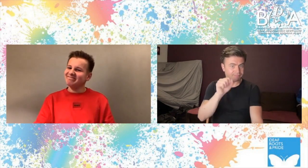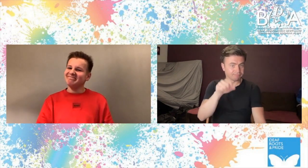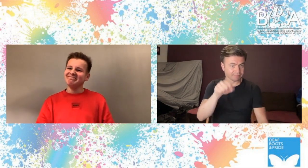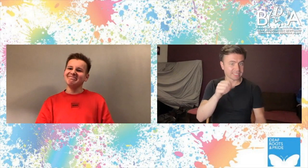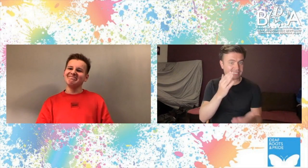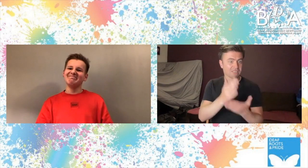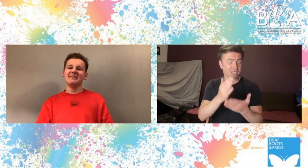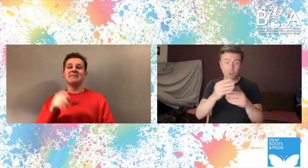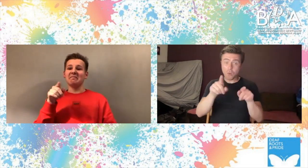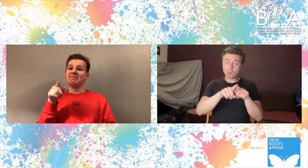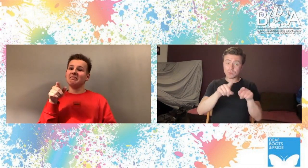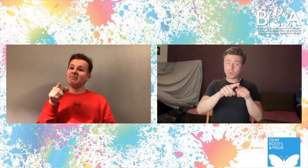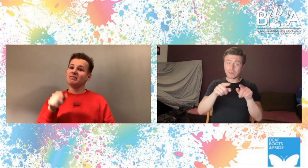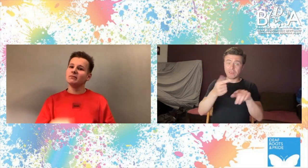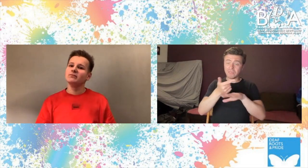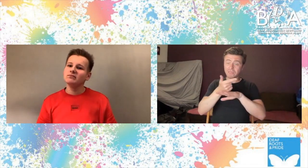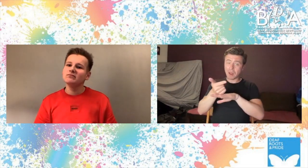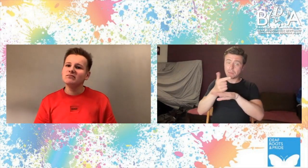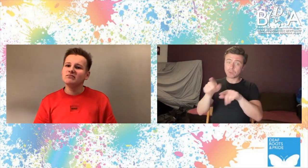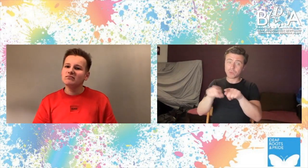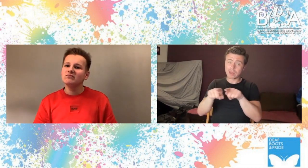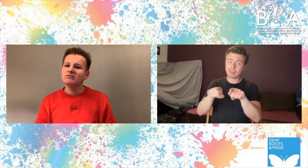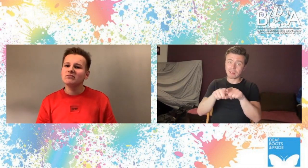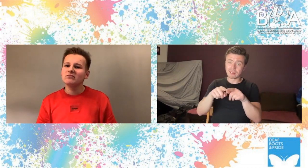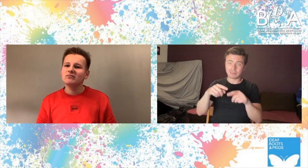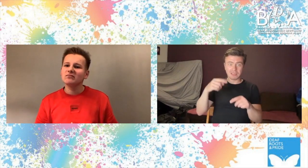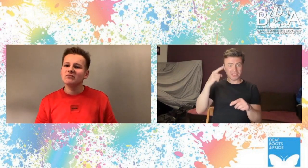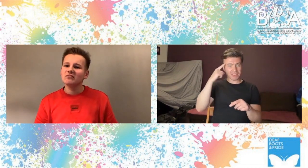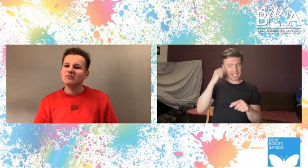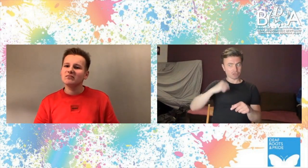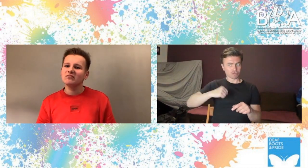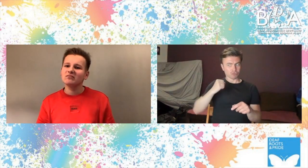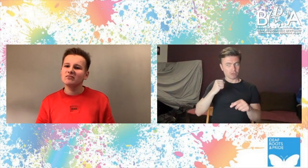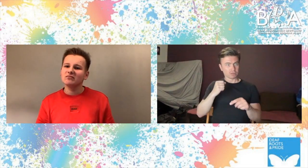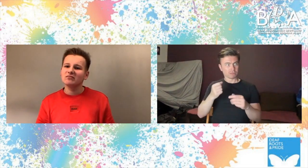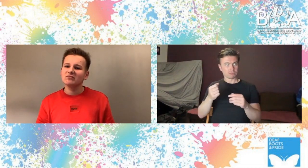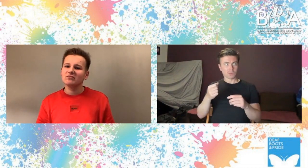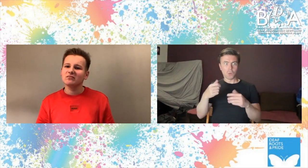Yes, definitely. The same is true in filmmaking. Again, I think there are only